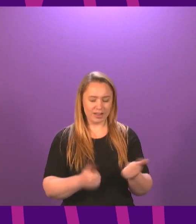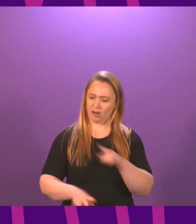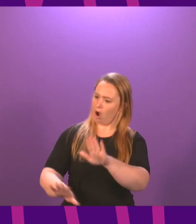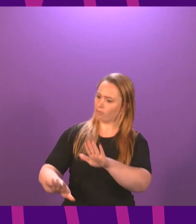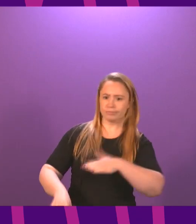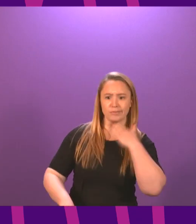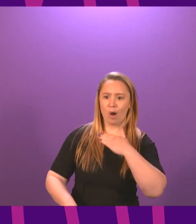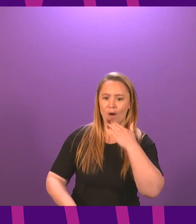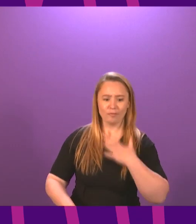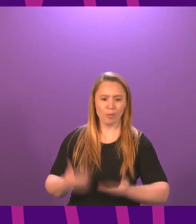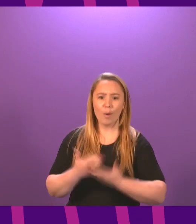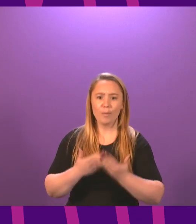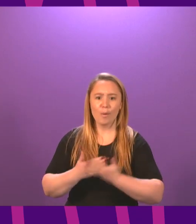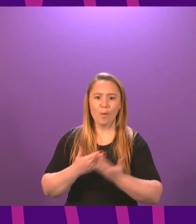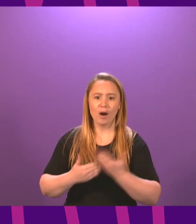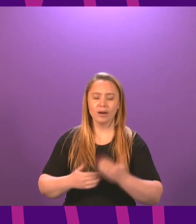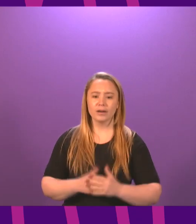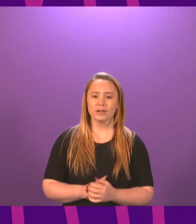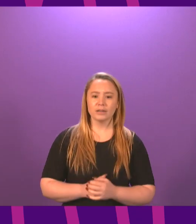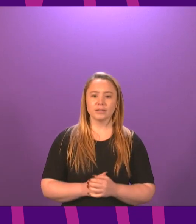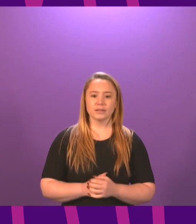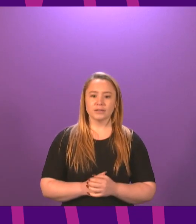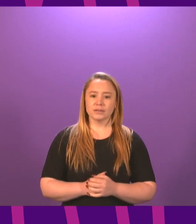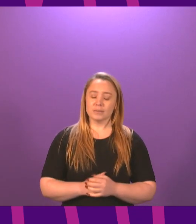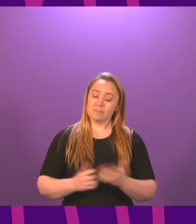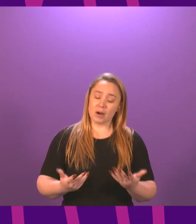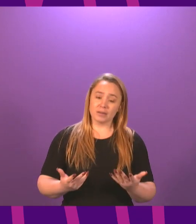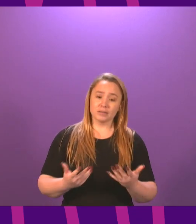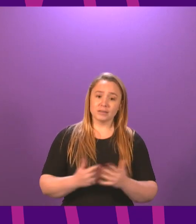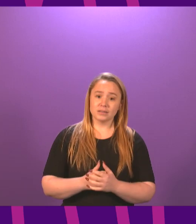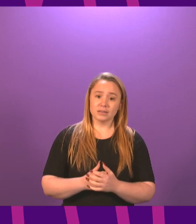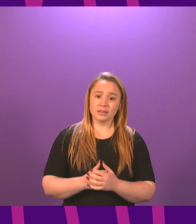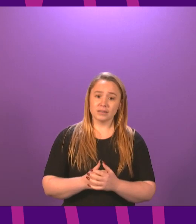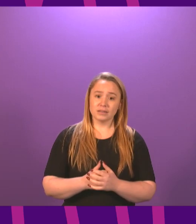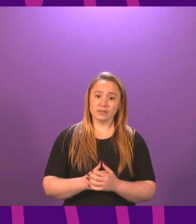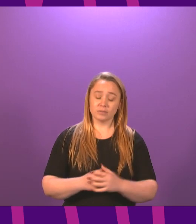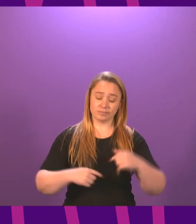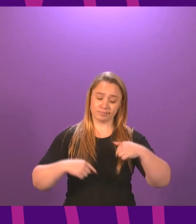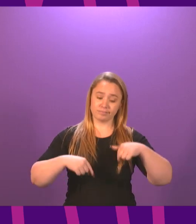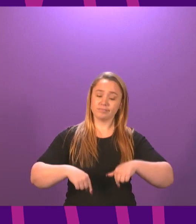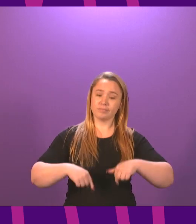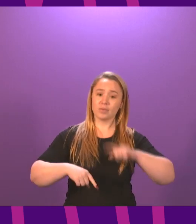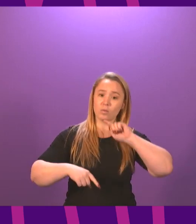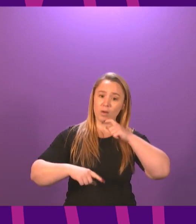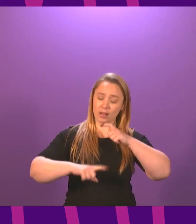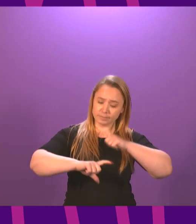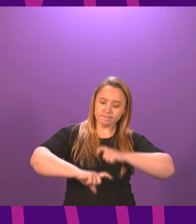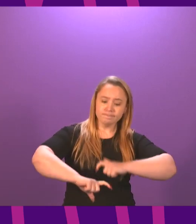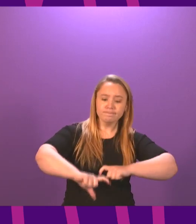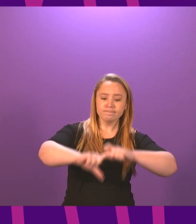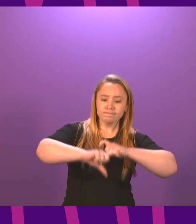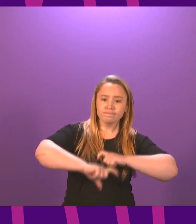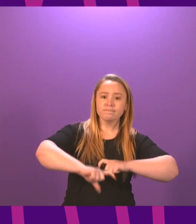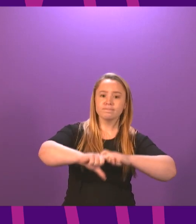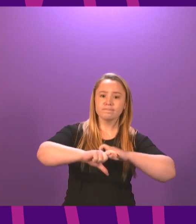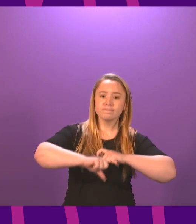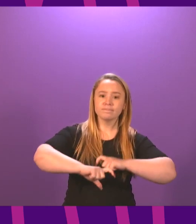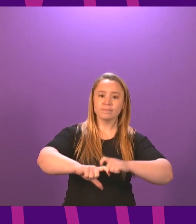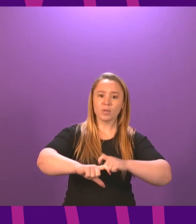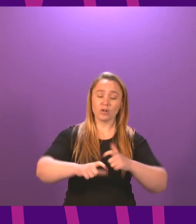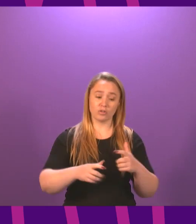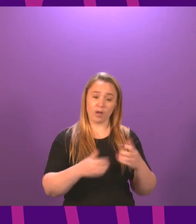that that is not enough and asks for something else. However, in the face of public sector